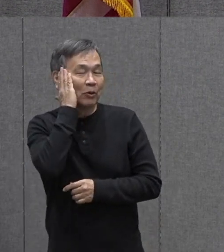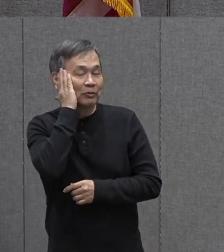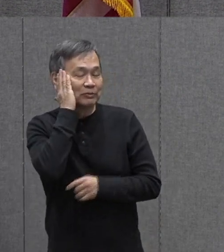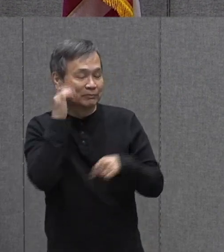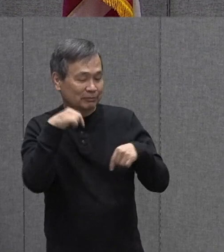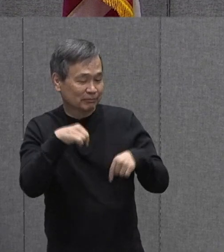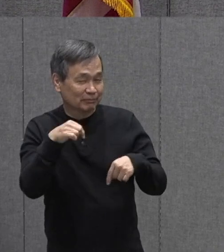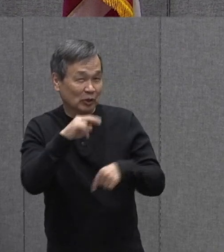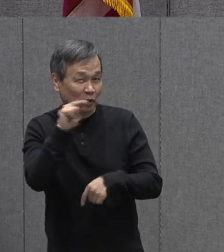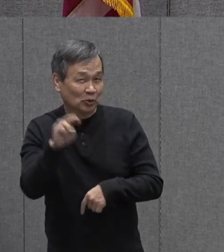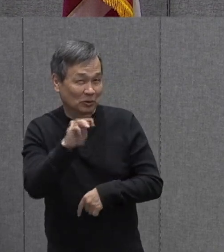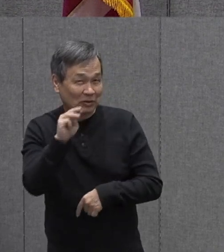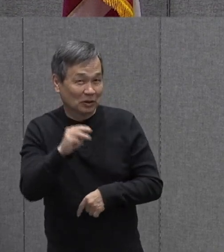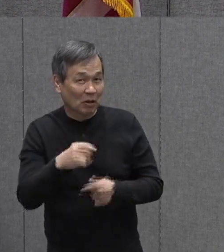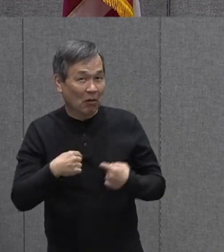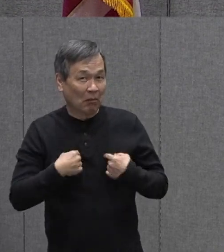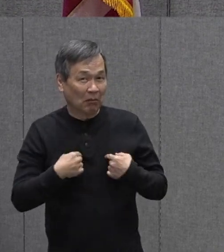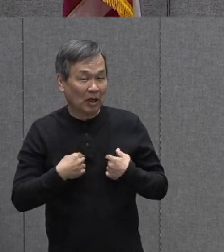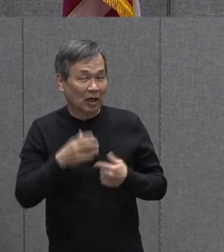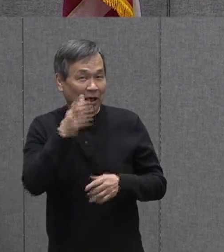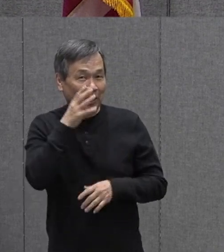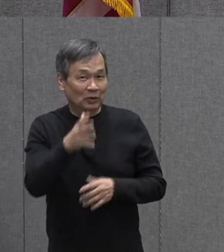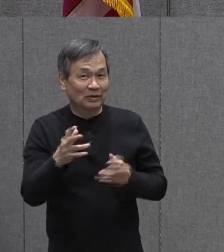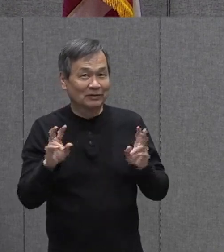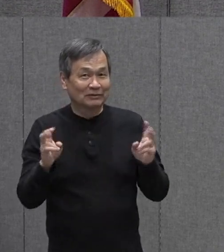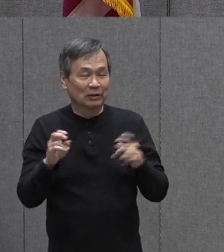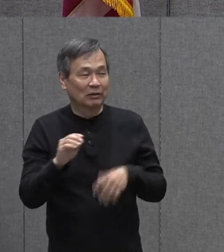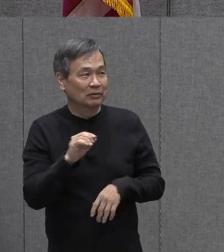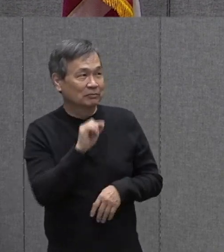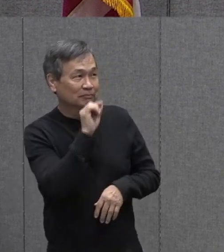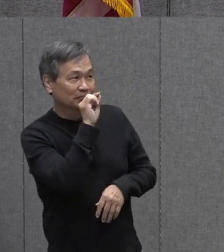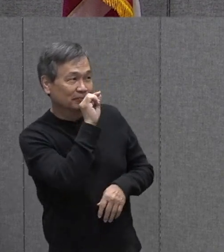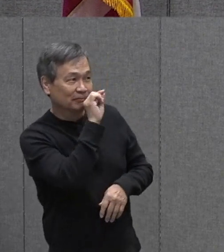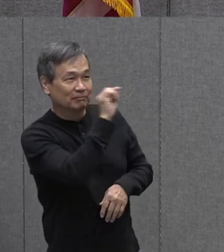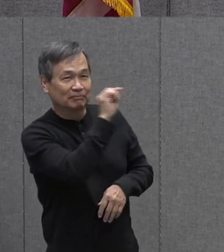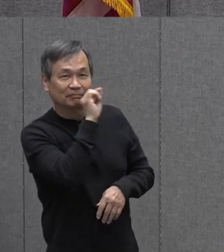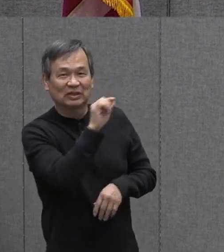So I'm going to draw a star for New Mexico.